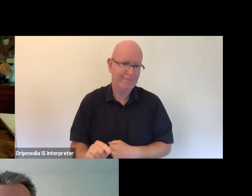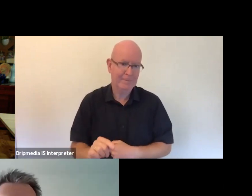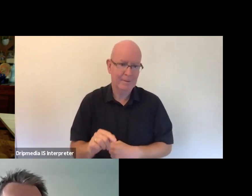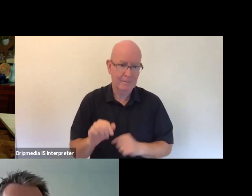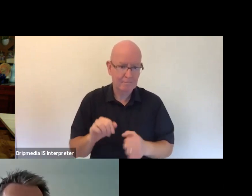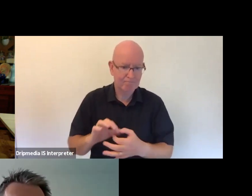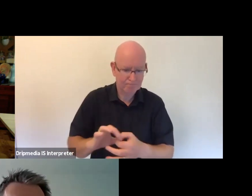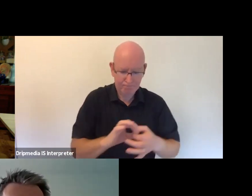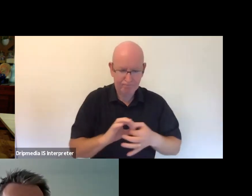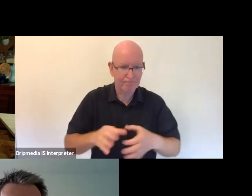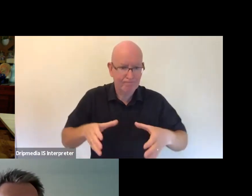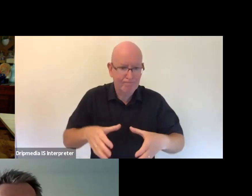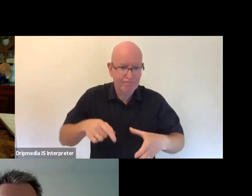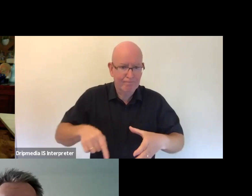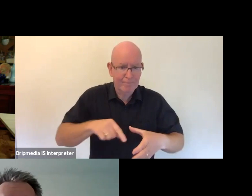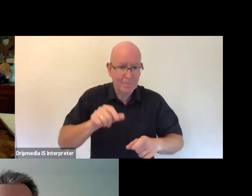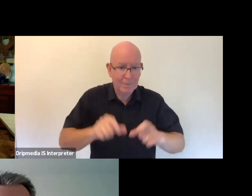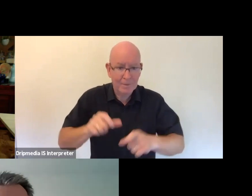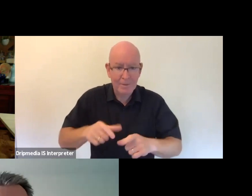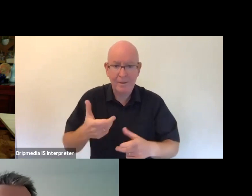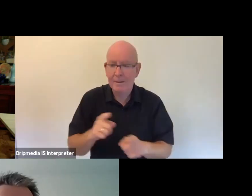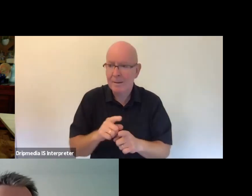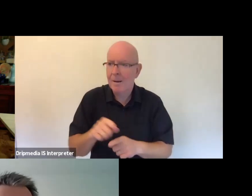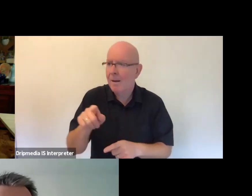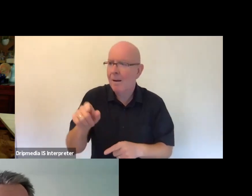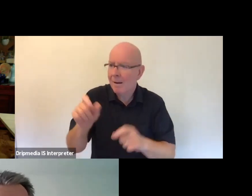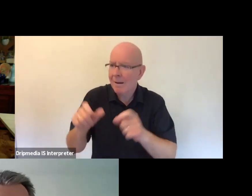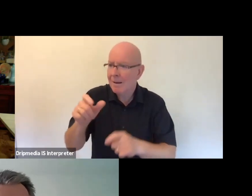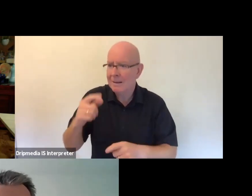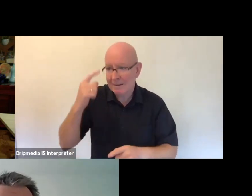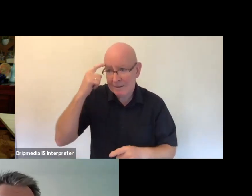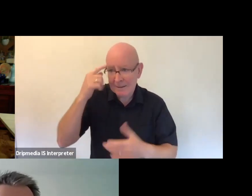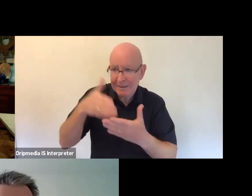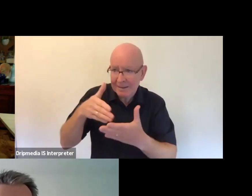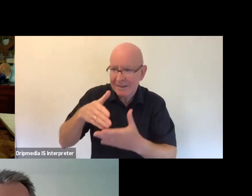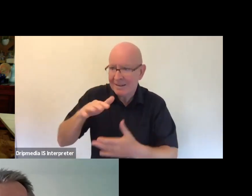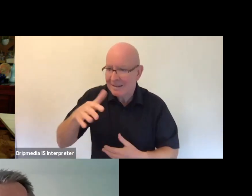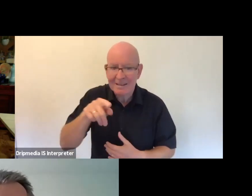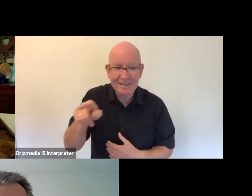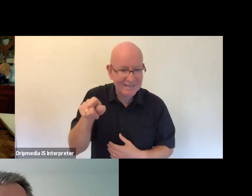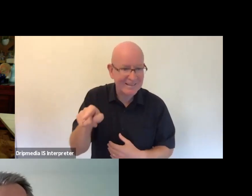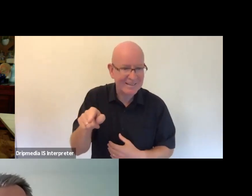If you are lucky, you are in a village where it happens and if you are not lucky, you are in a village where it doesn’t happen. And actually, you will get nothing.